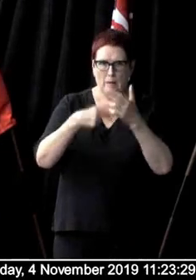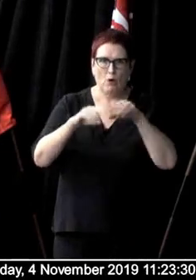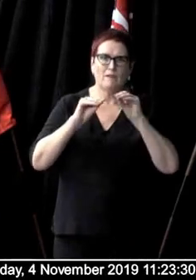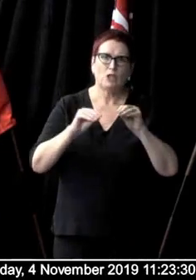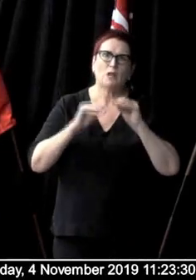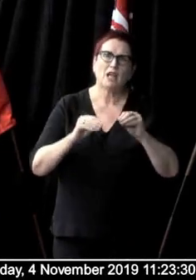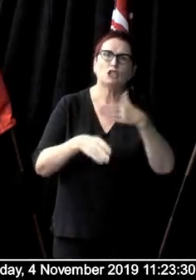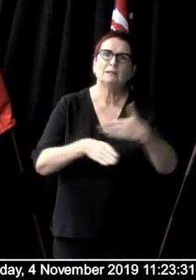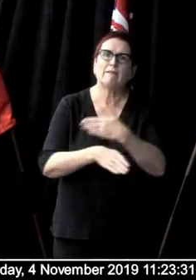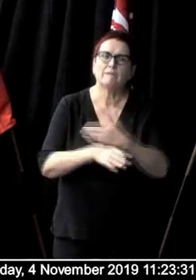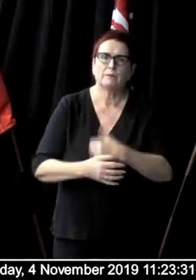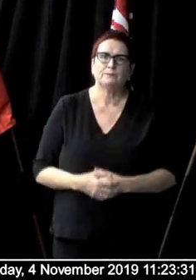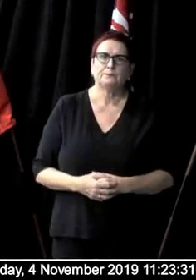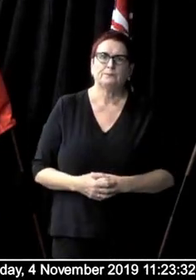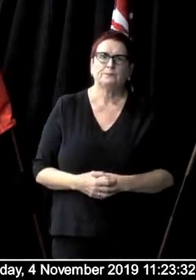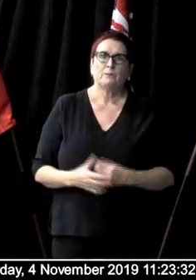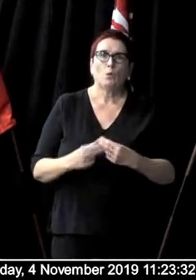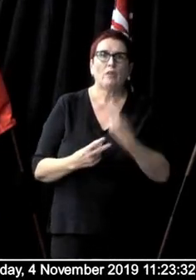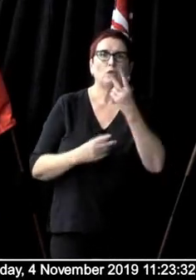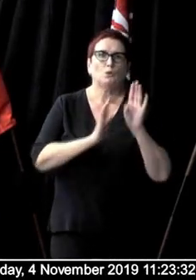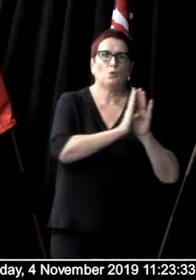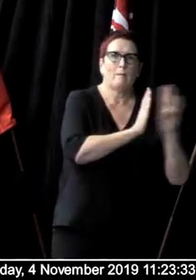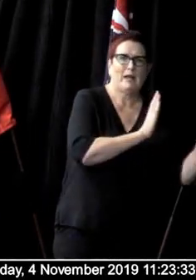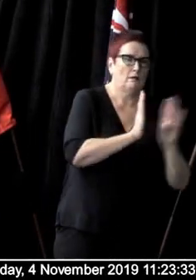This will be done by two sets of panel evidence.